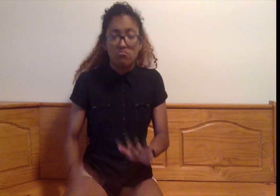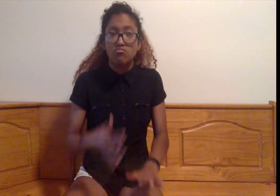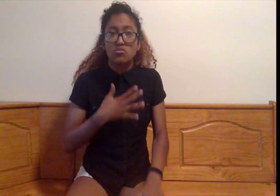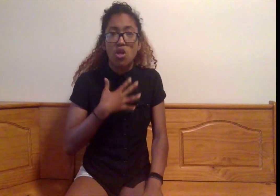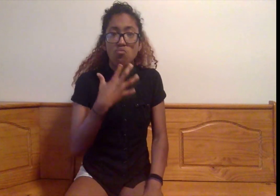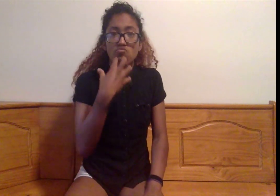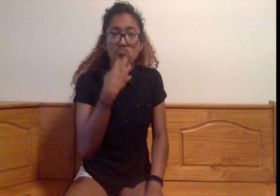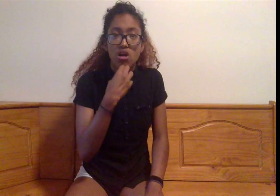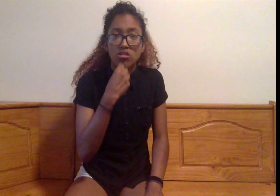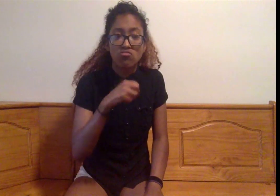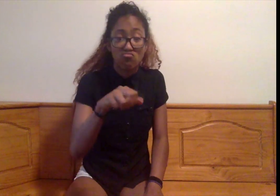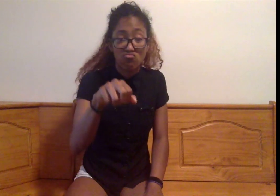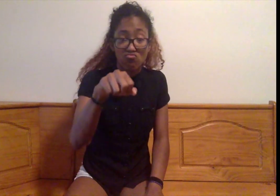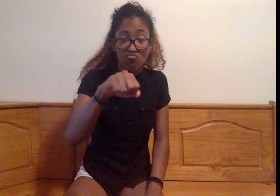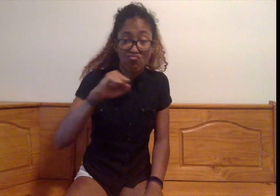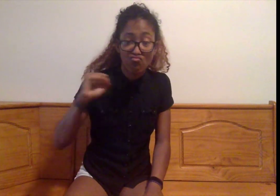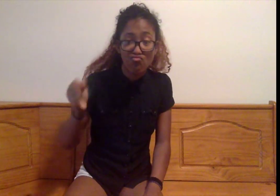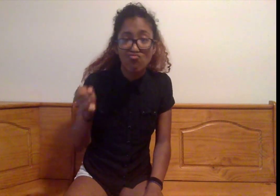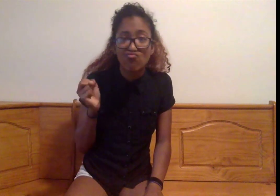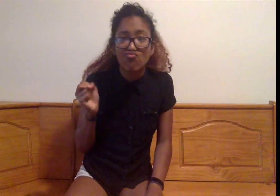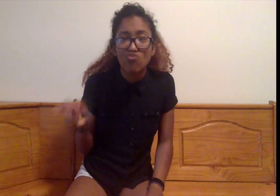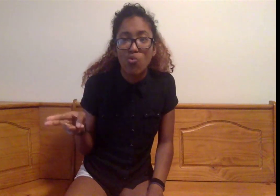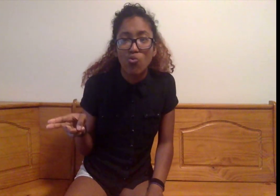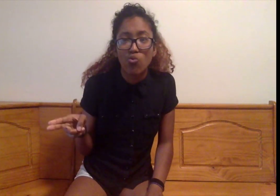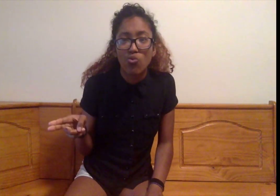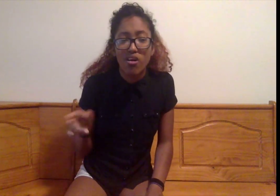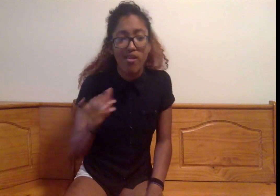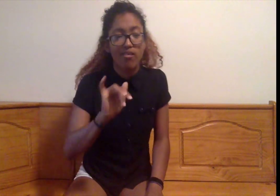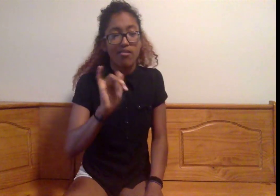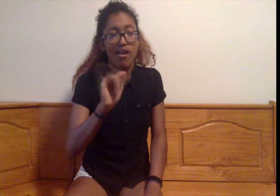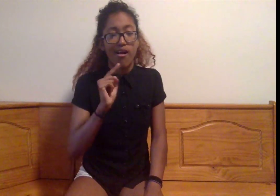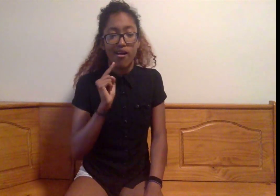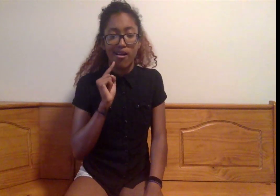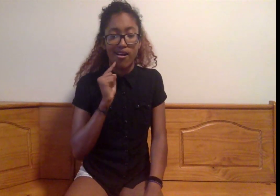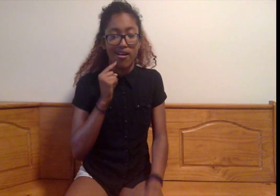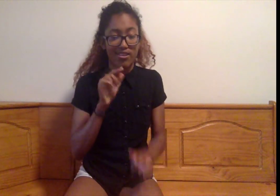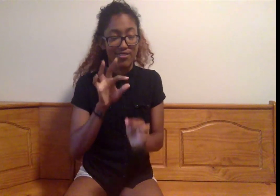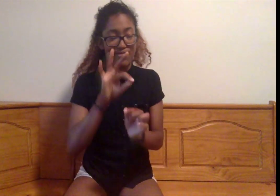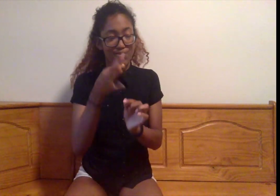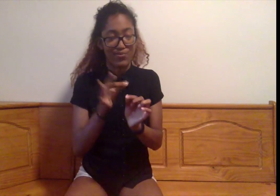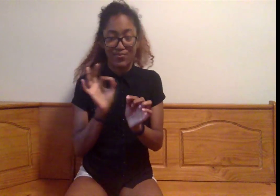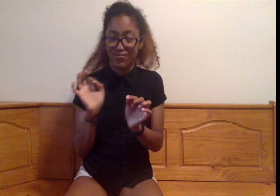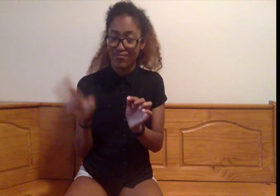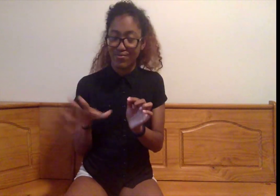Peeling off and discarding my underwear like a candy wrapper